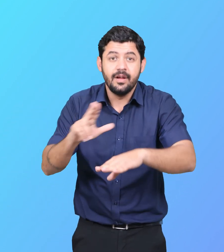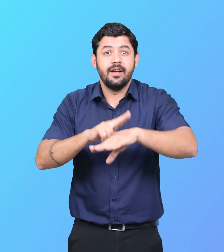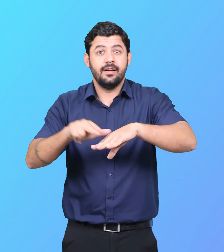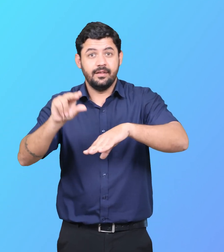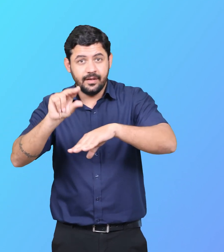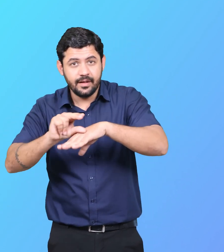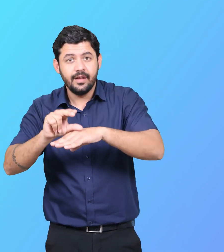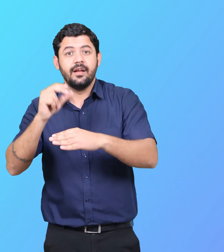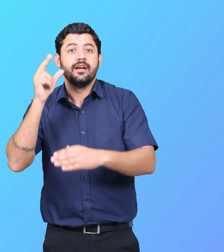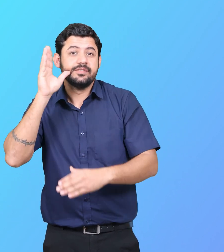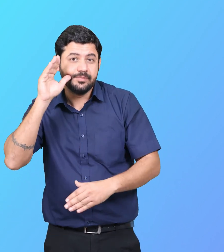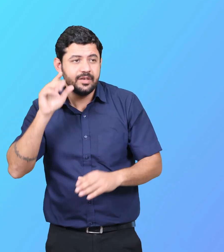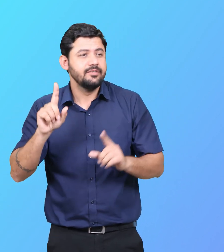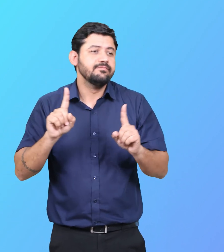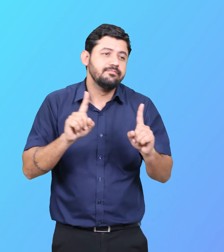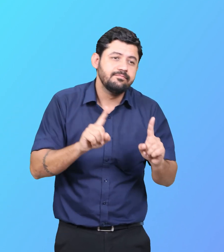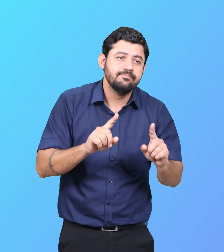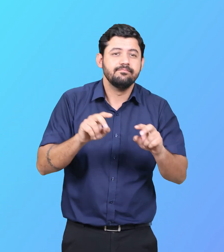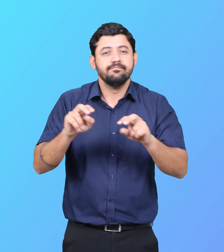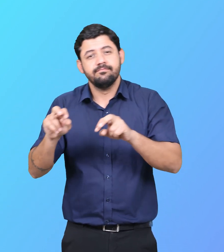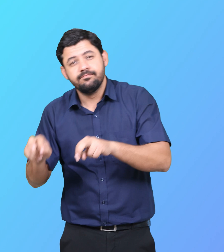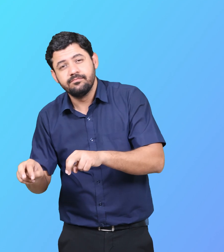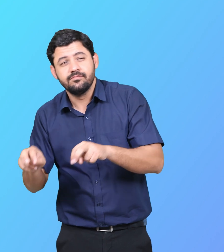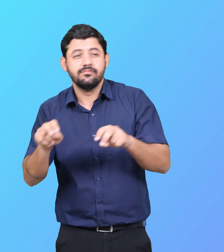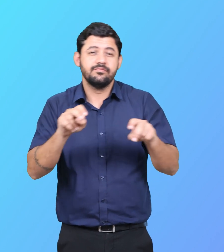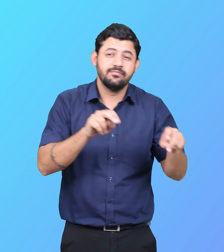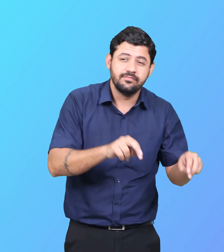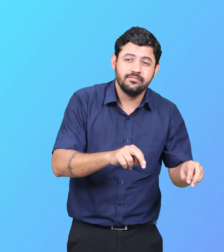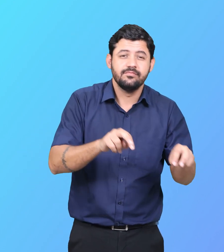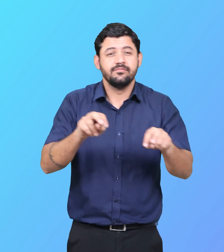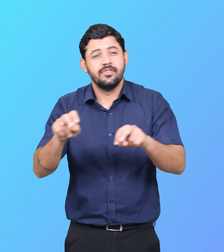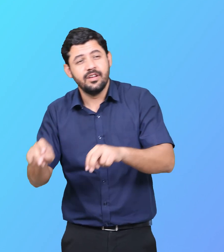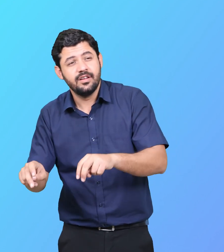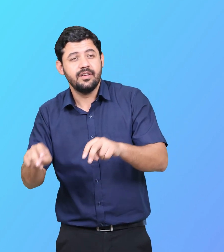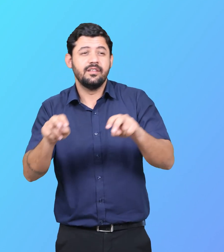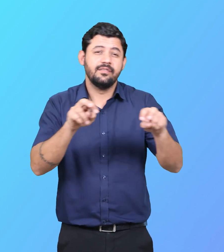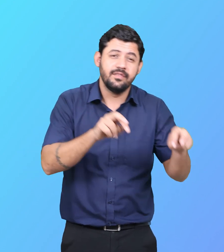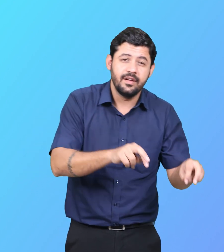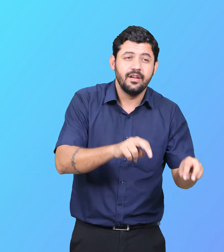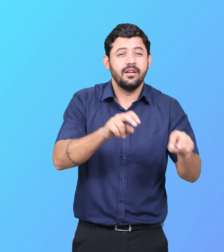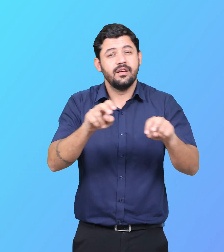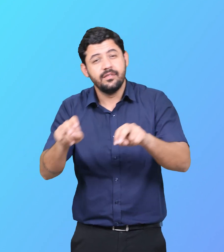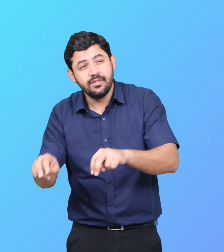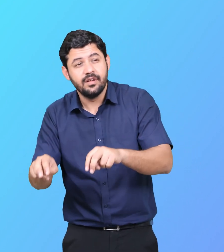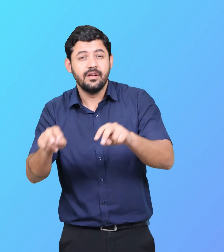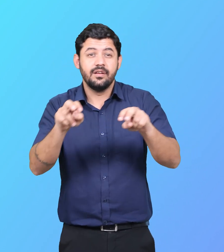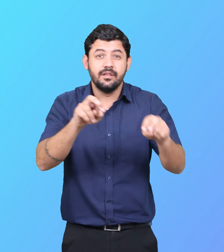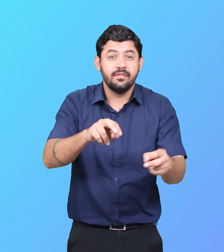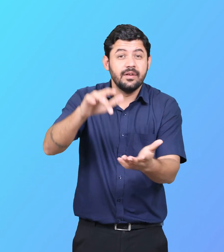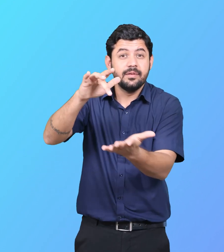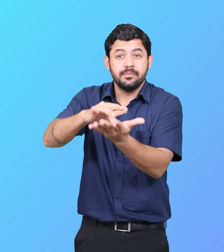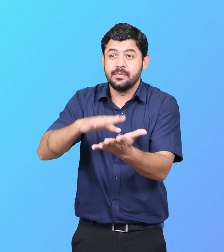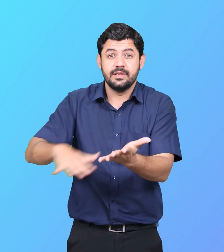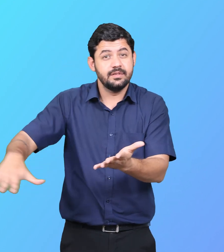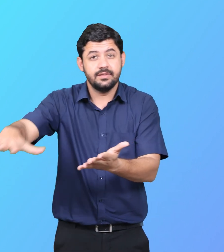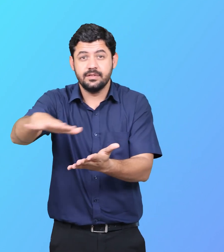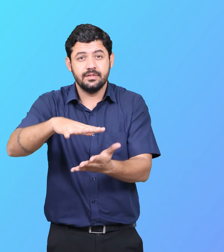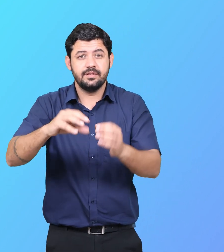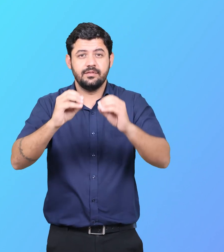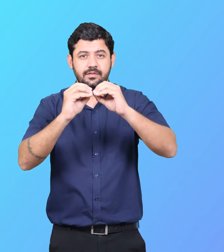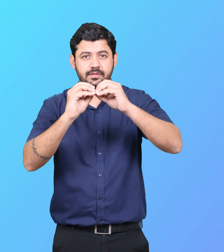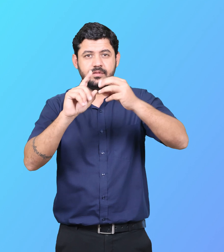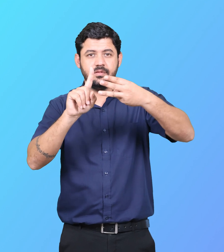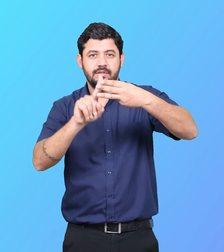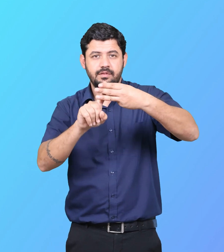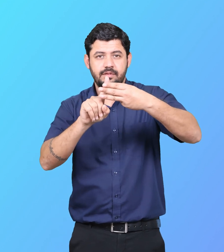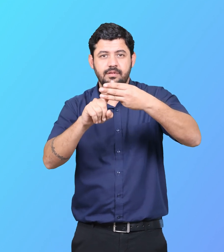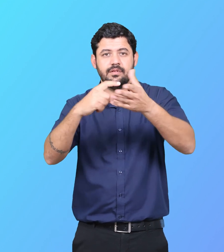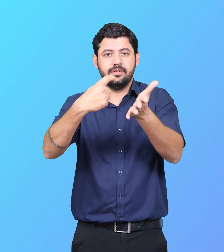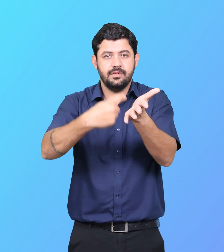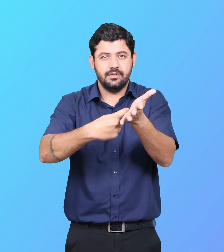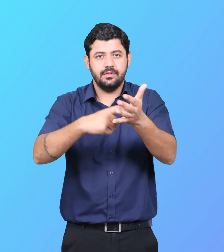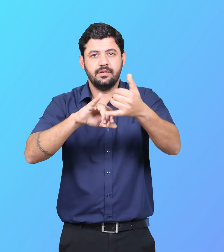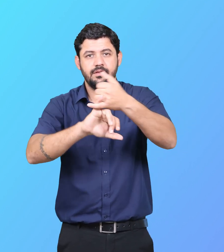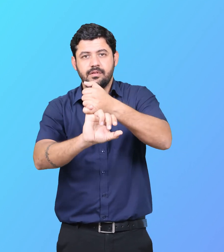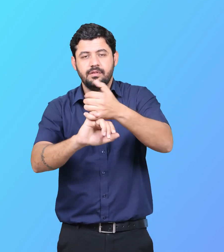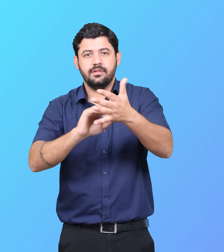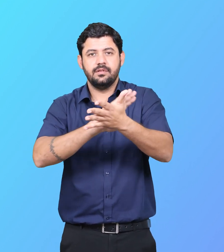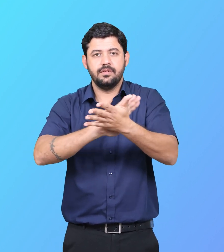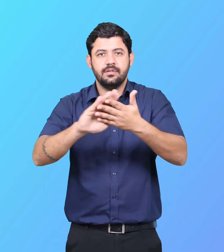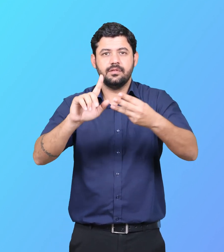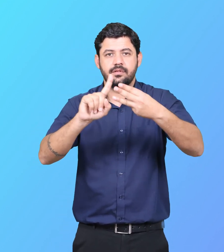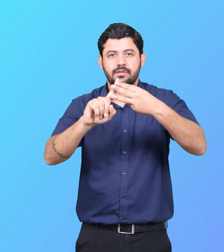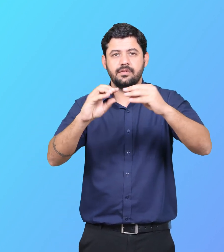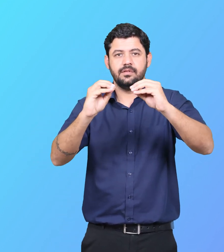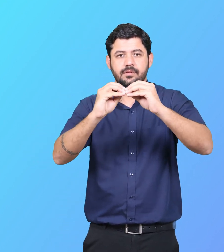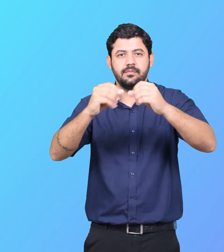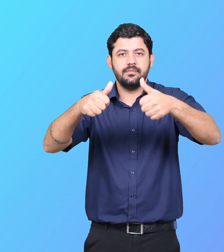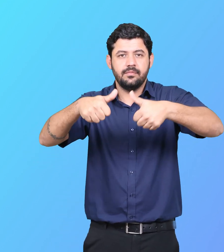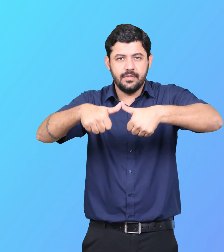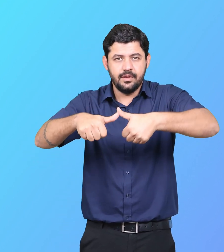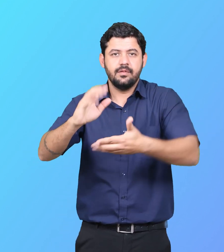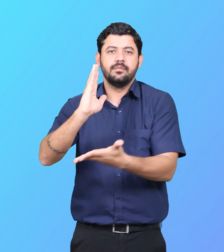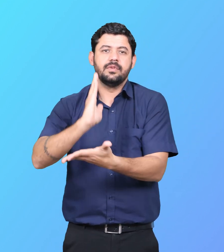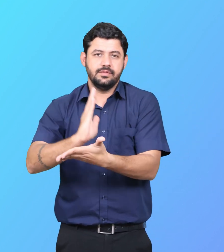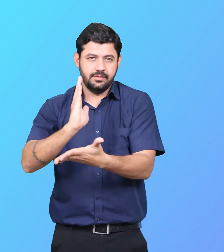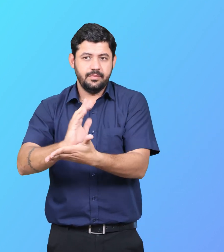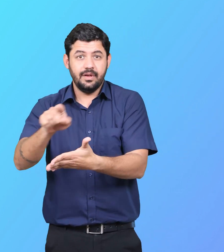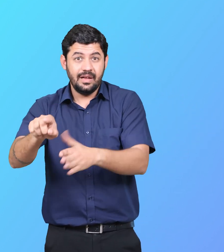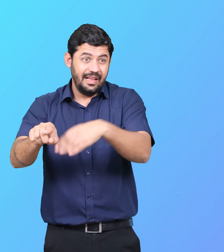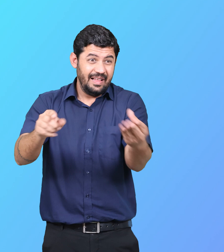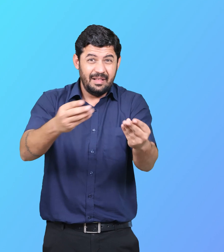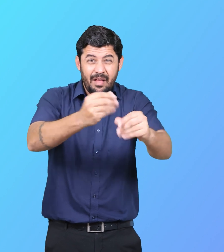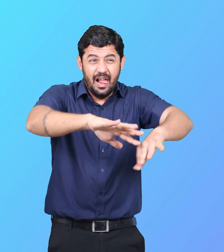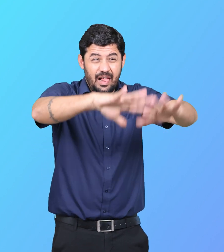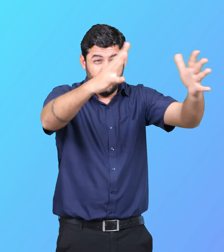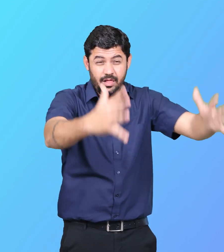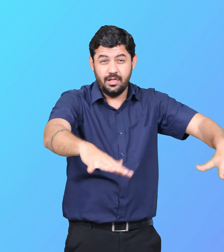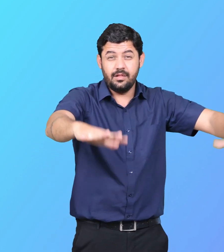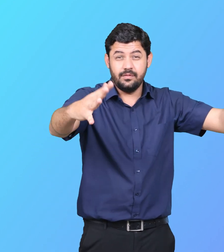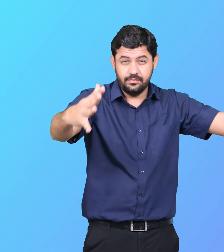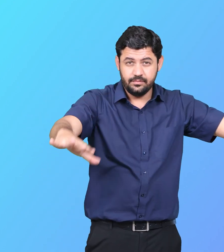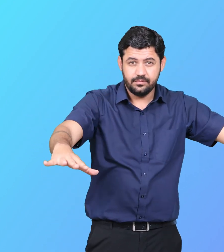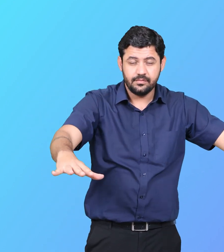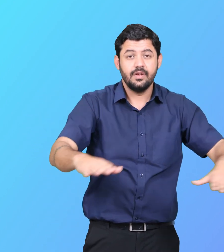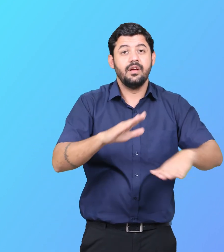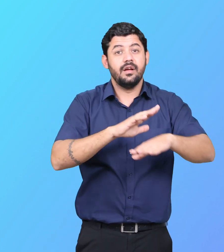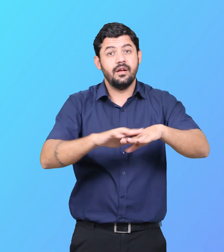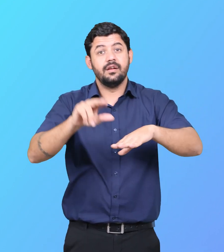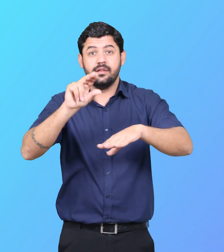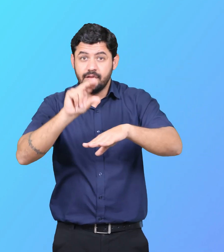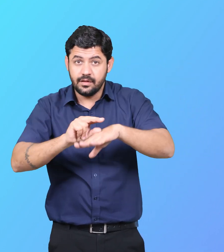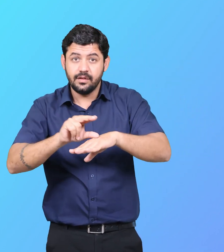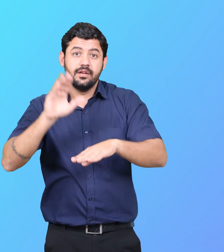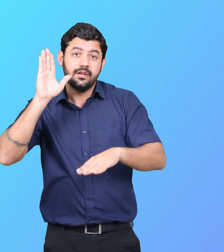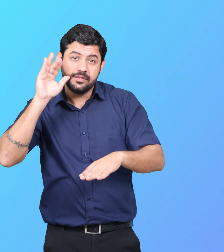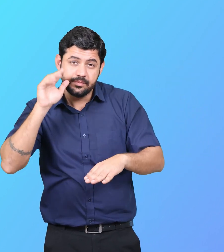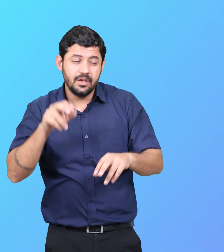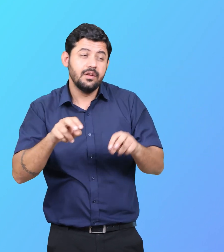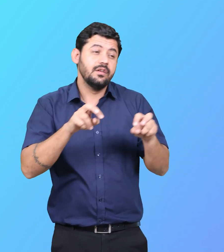and sent her away with the boy. From there she wandered around in the desert of Beersheba.